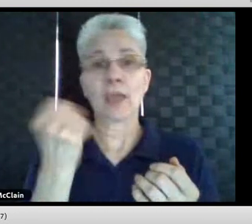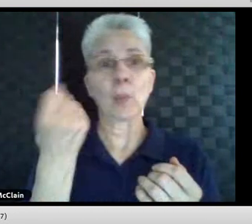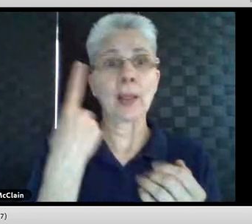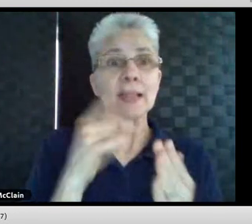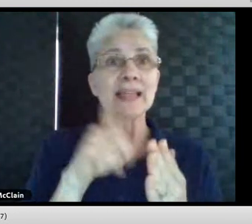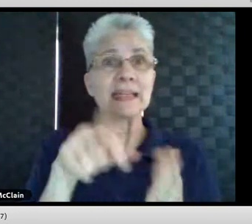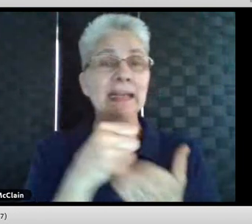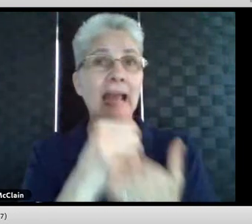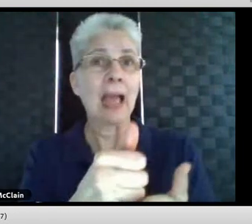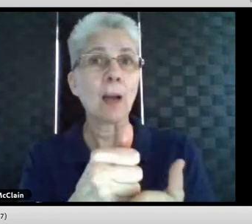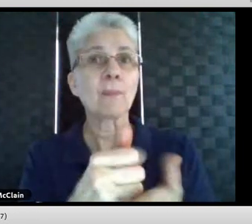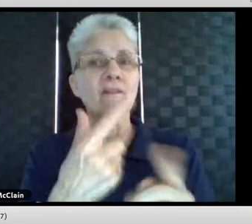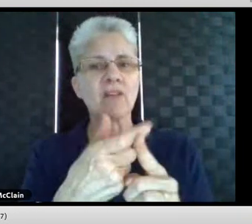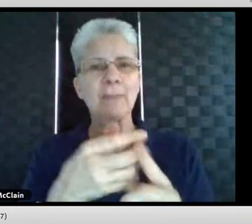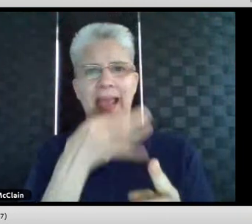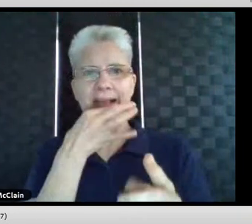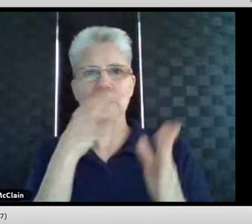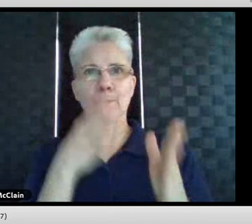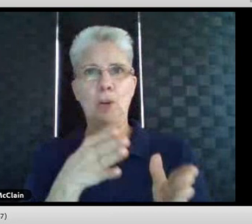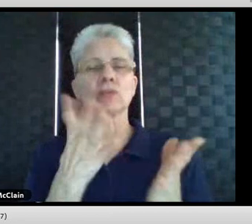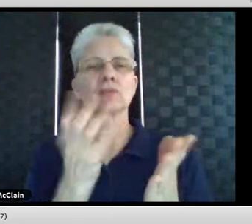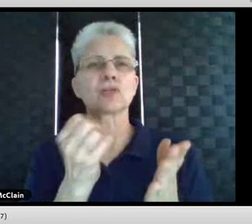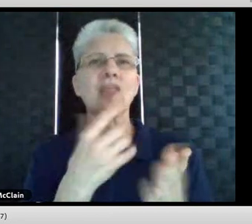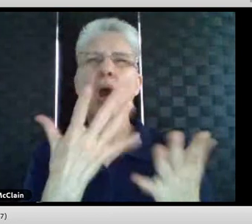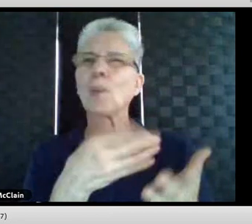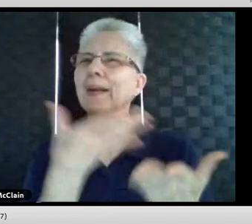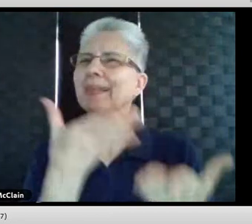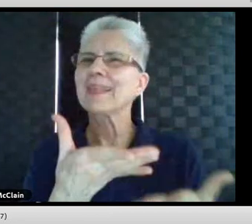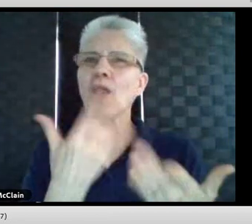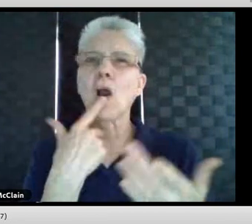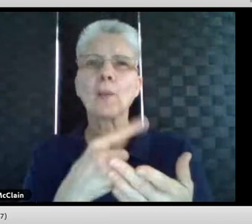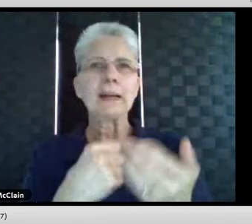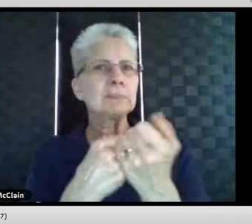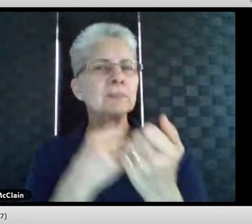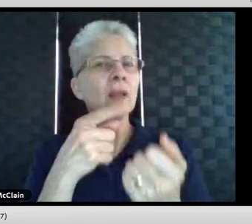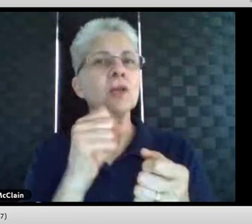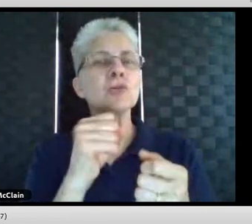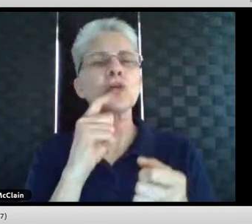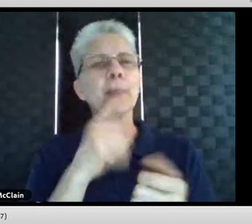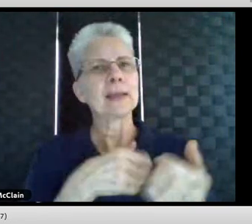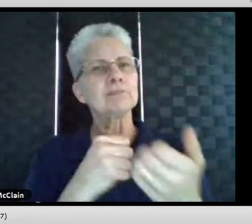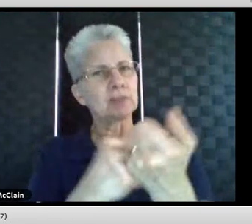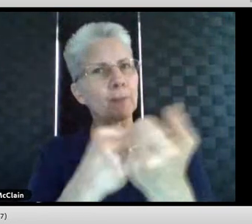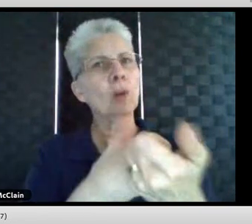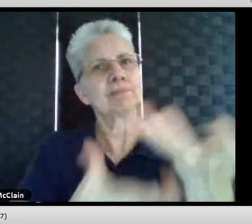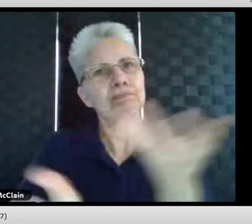from an expert, so they're already there. They're already on your side, so be on their side, too, and I just have to give myself